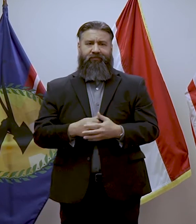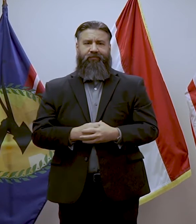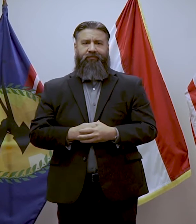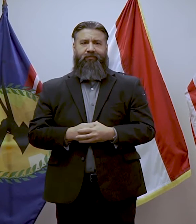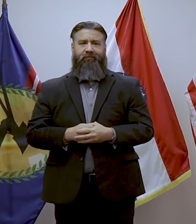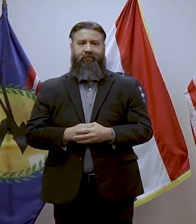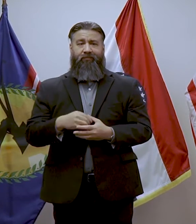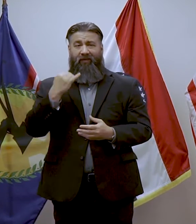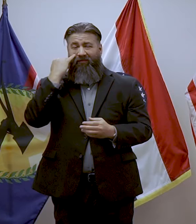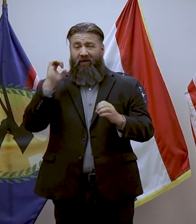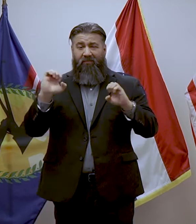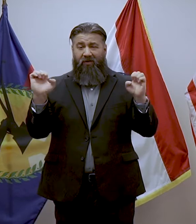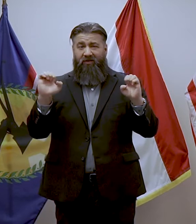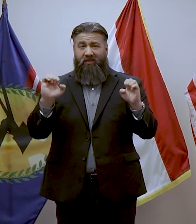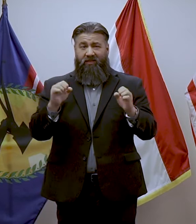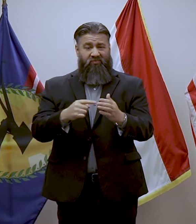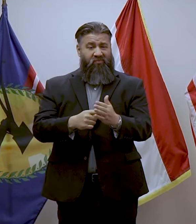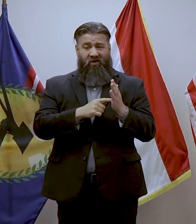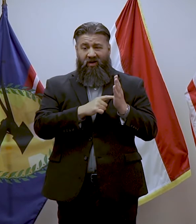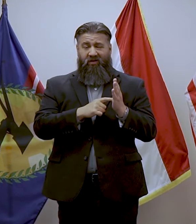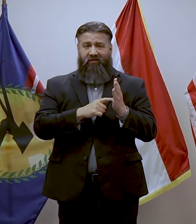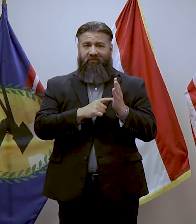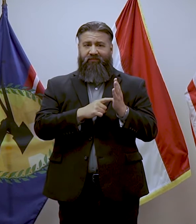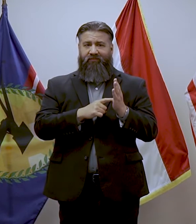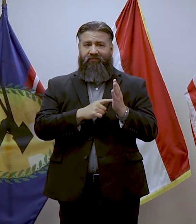If emergency spending becomes necessary, we would be prepared.